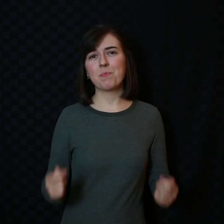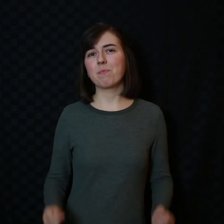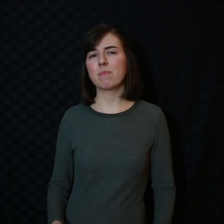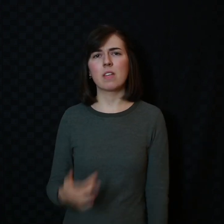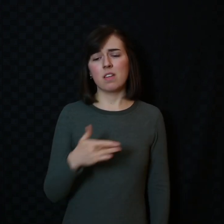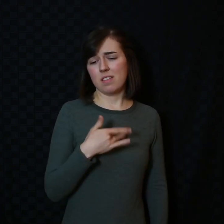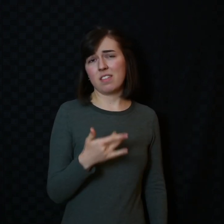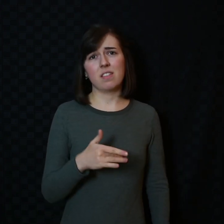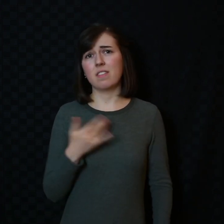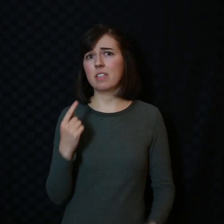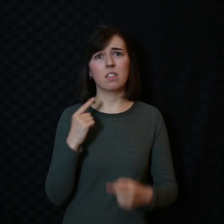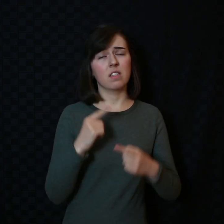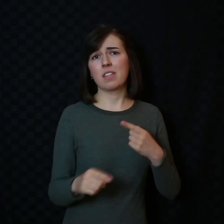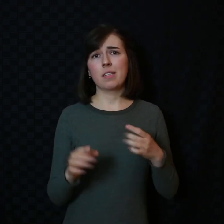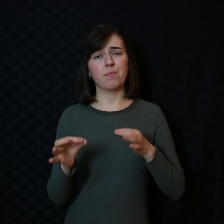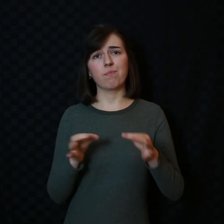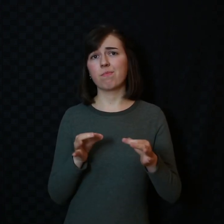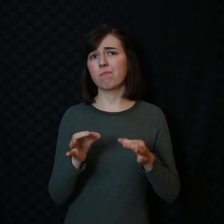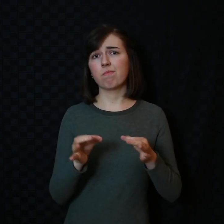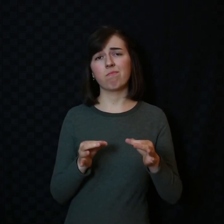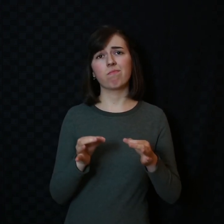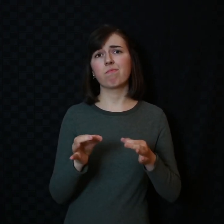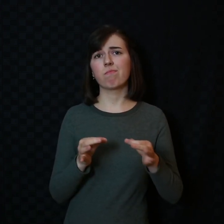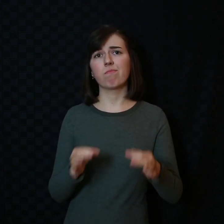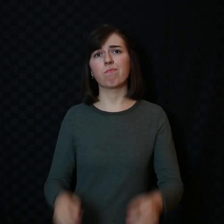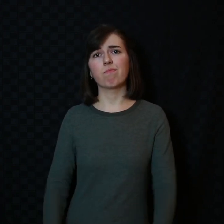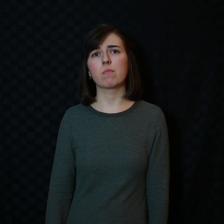Feel cannot explain